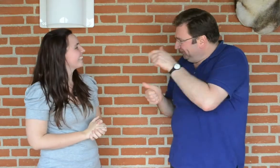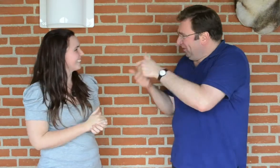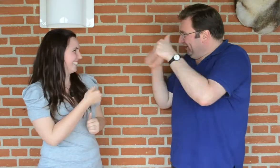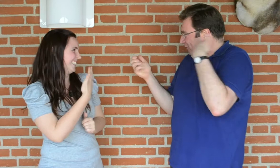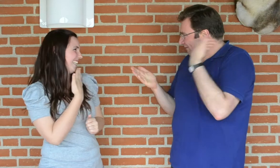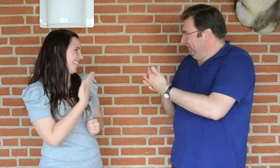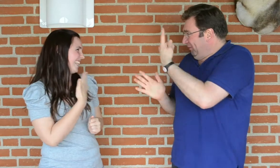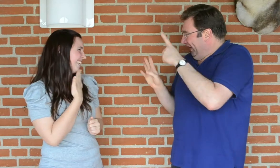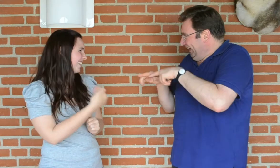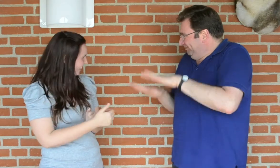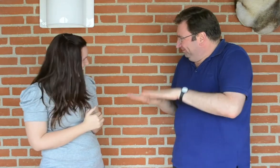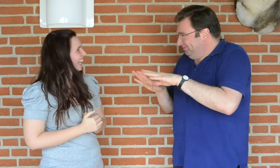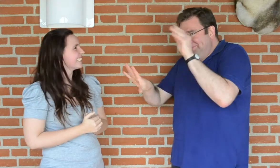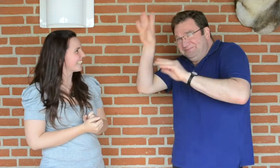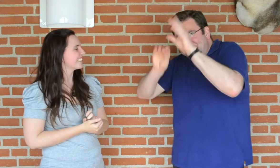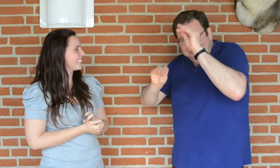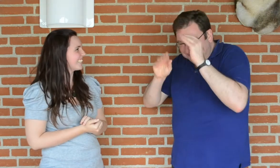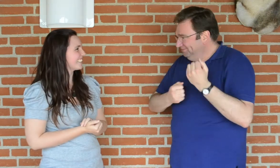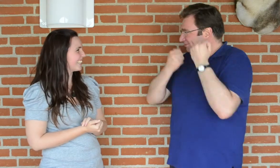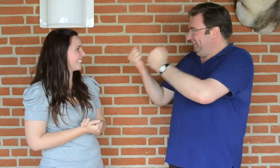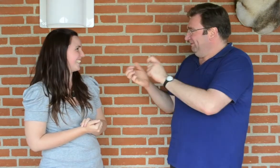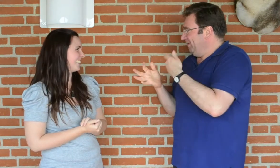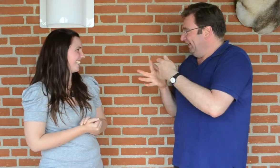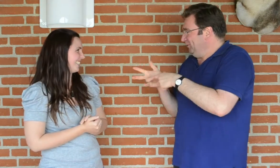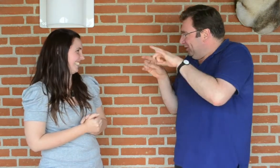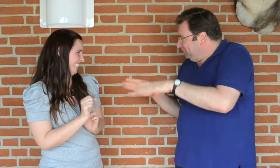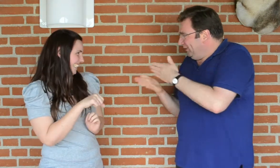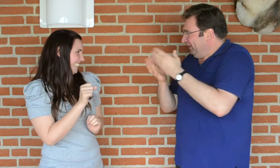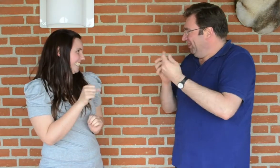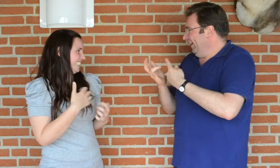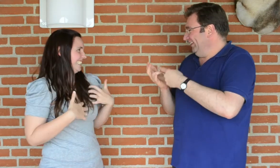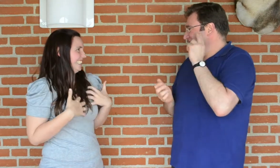studying here for almost 1 year, learning all the topics to bring back with you to Australia to share with the Deaf